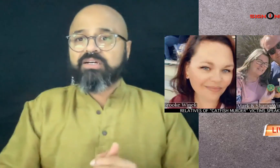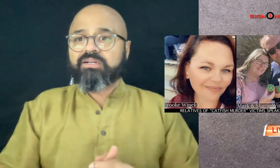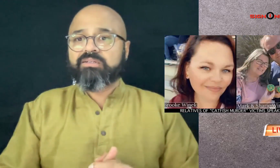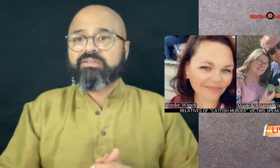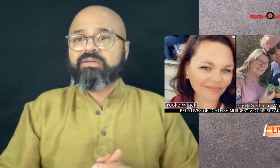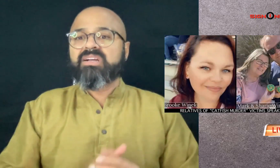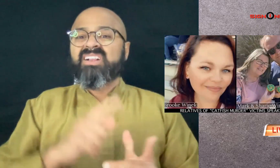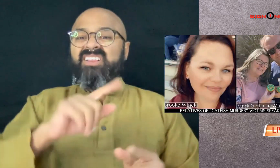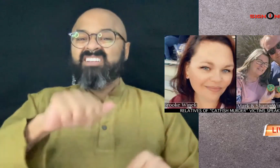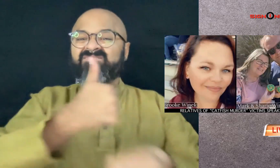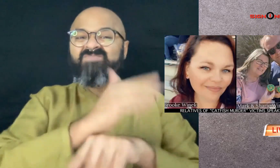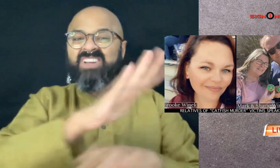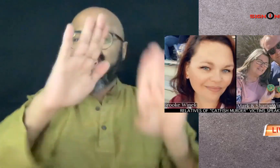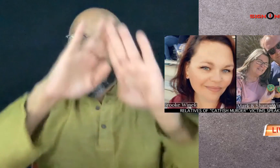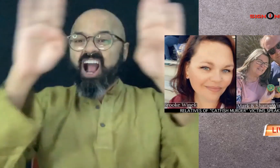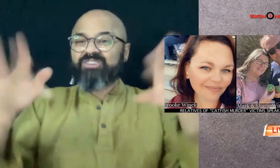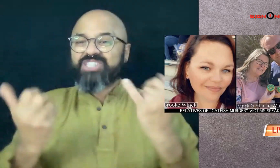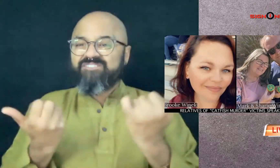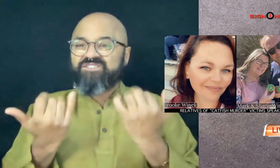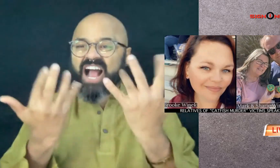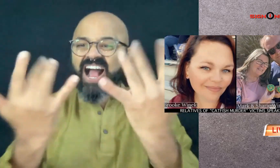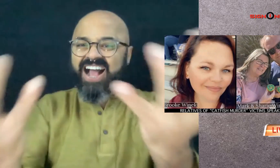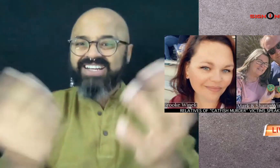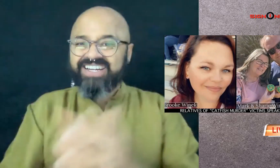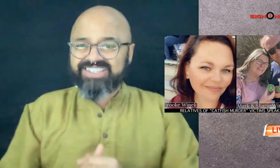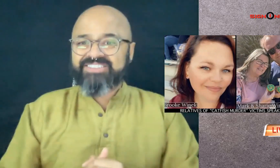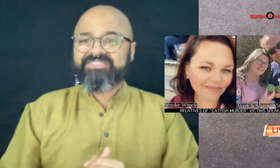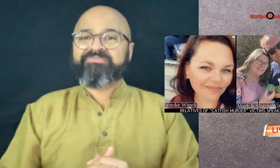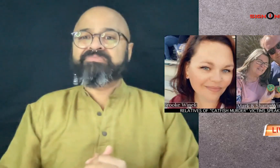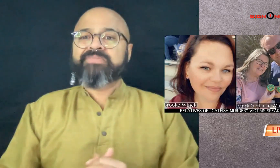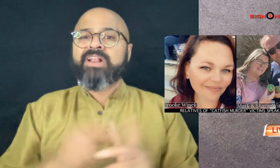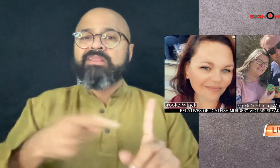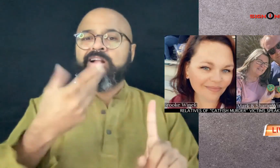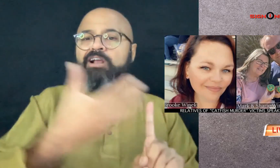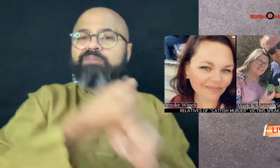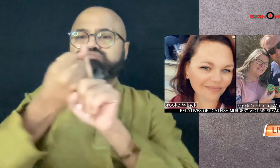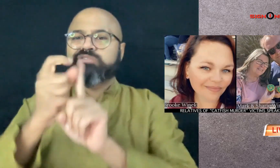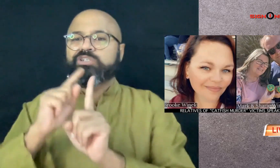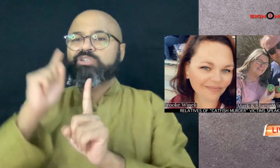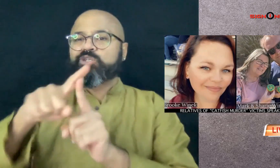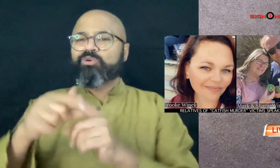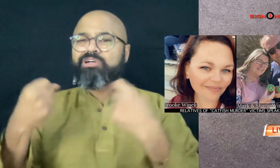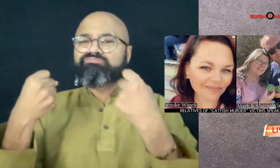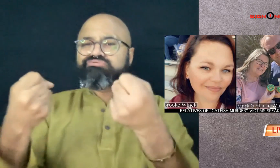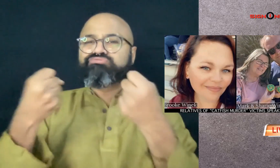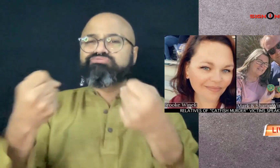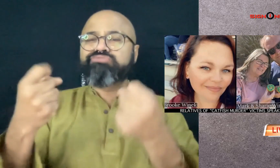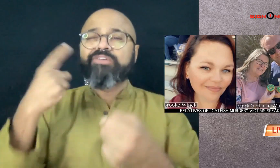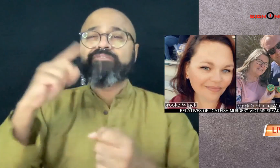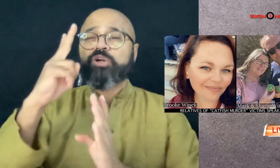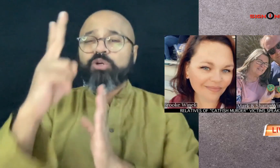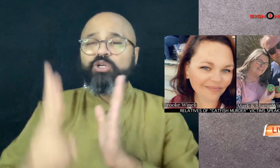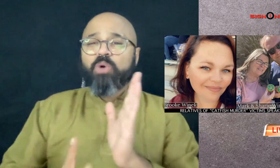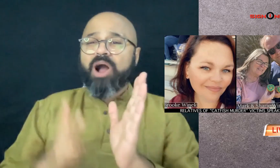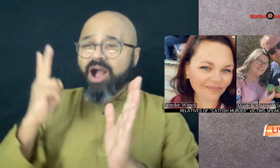and grandfather set her family's house on fire and took off with her driving for two